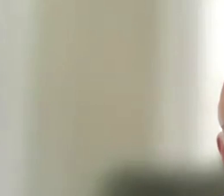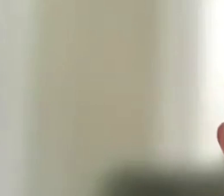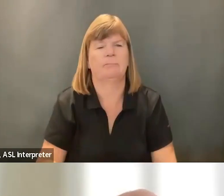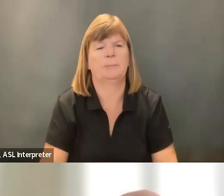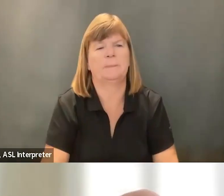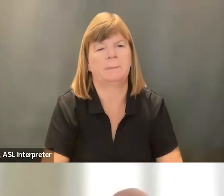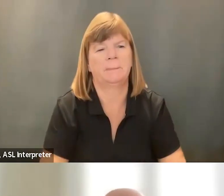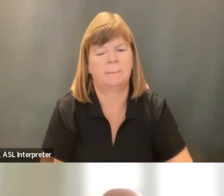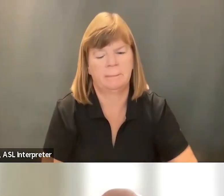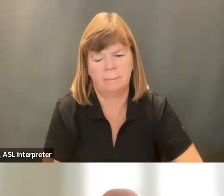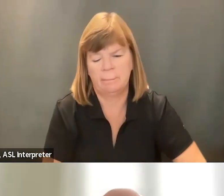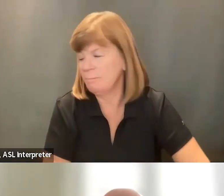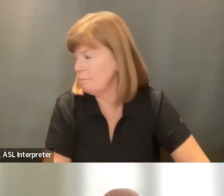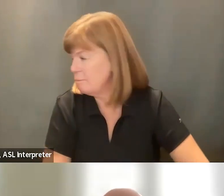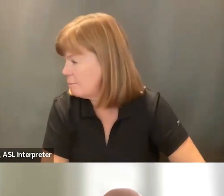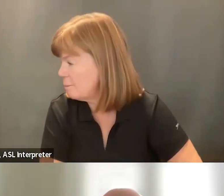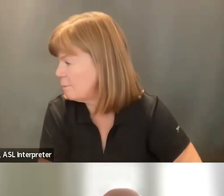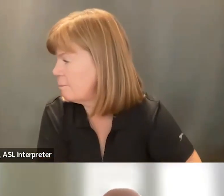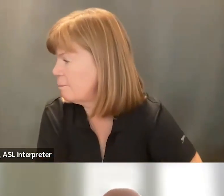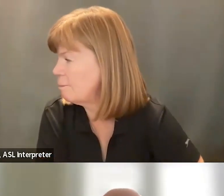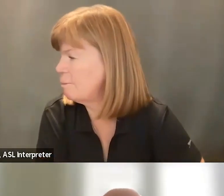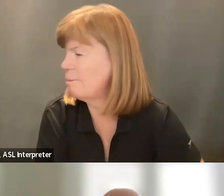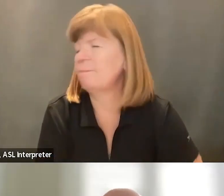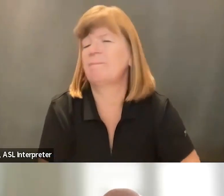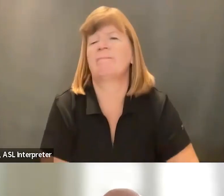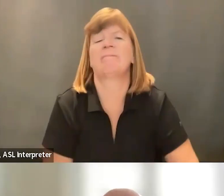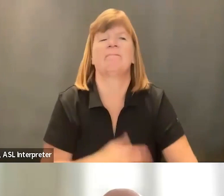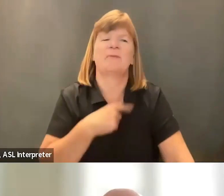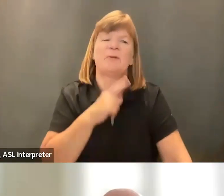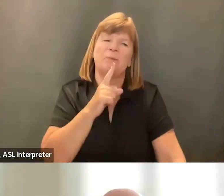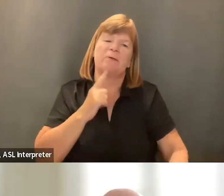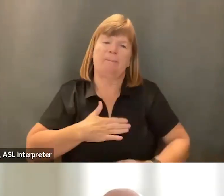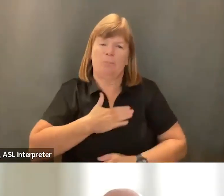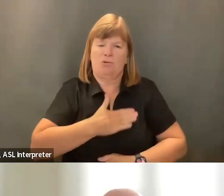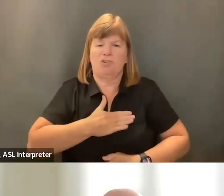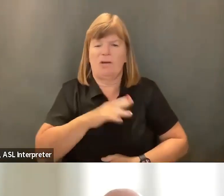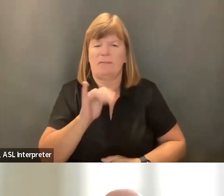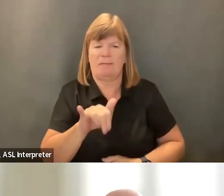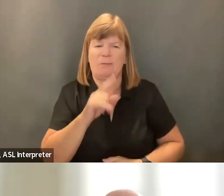I appreciate that thinking around strategies that helps make it really real you know so